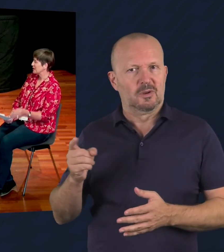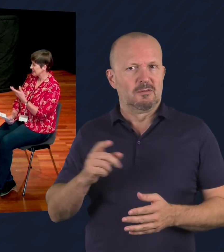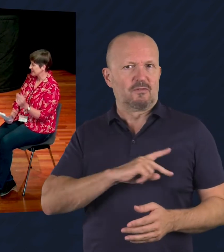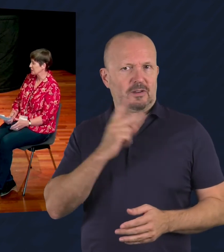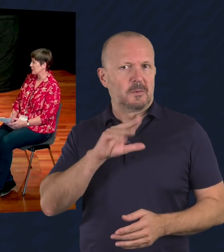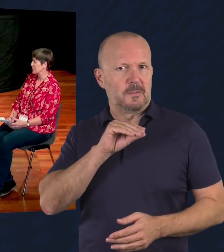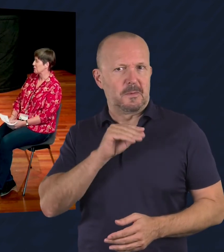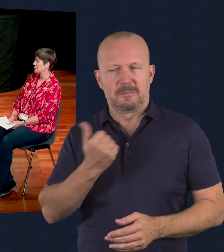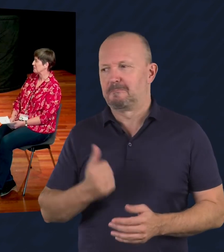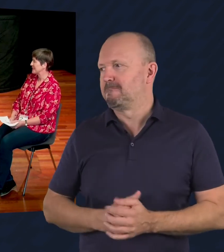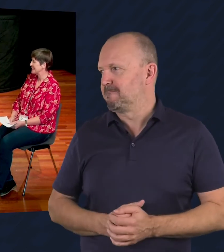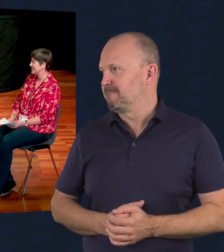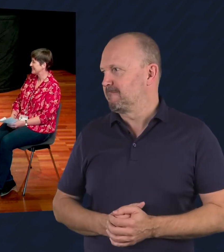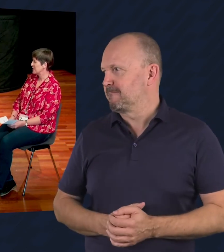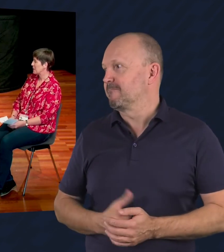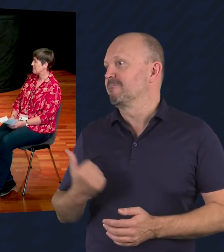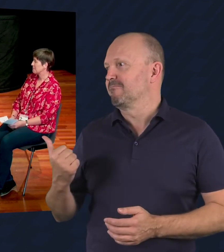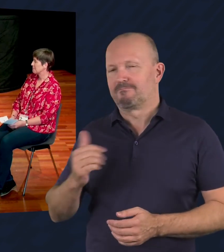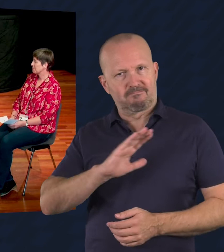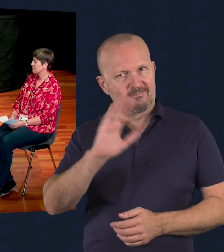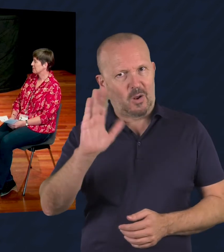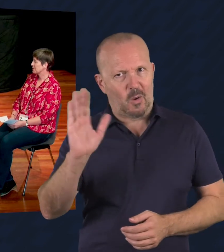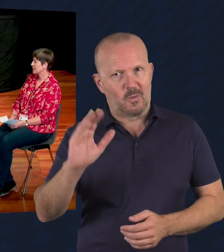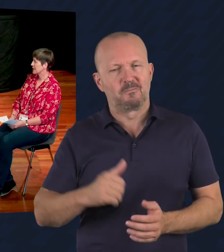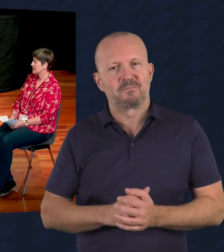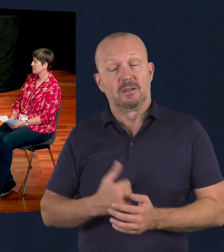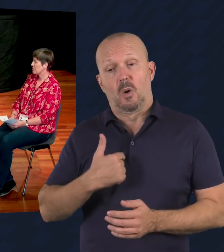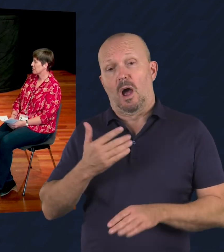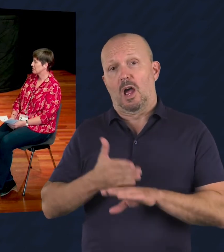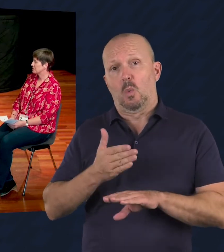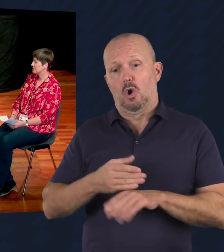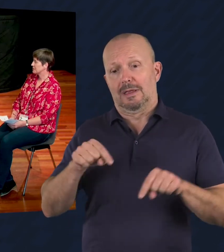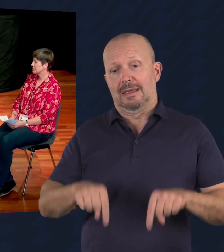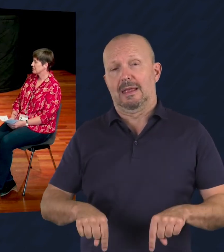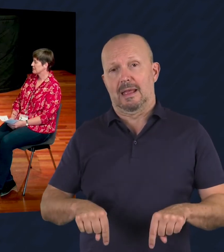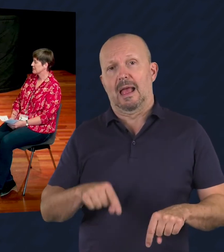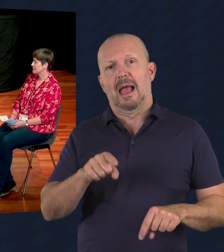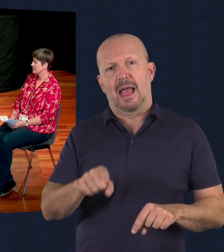who's gonna tell you about her role. Tēna koutou katoa Ko Naomi van den Broek toku ingoa.